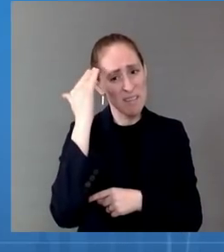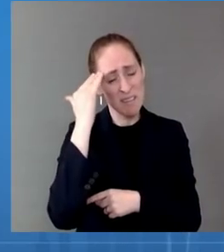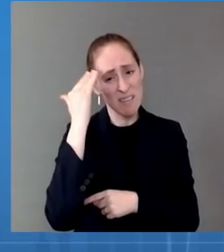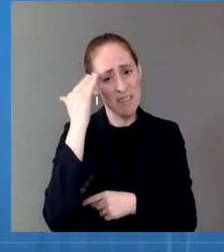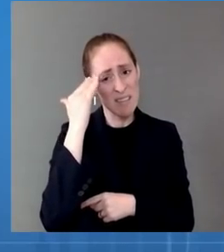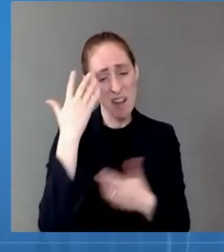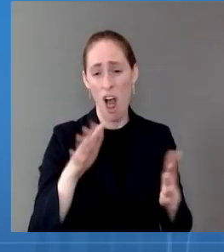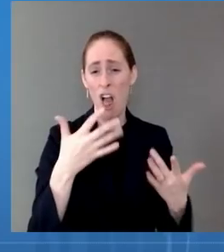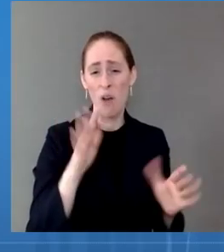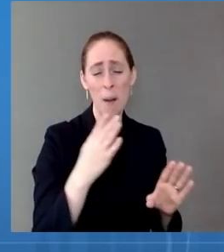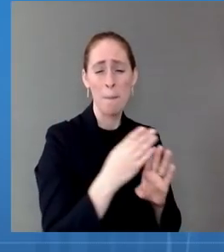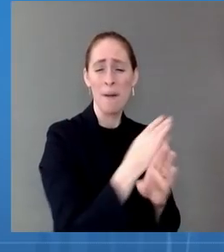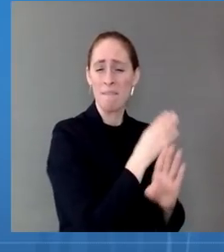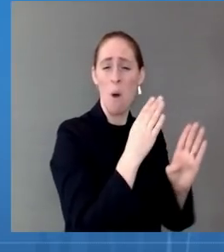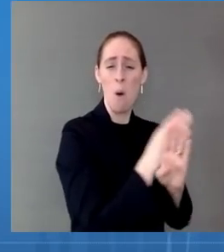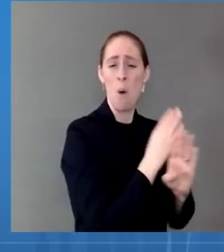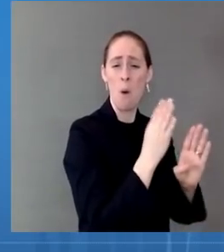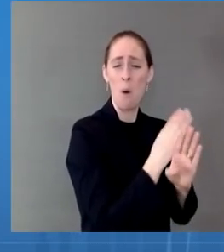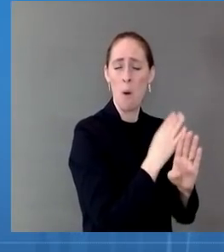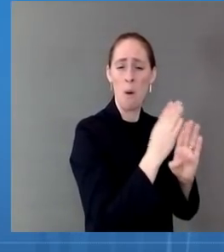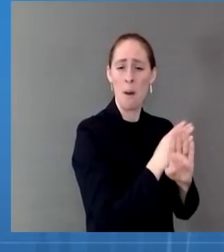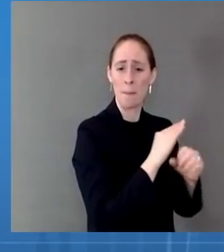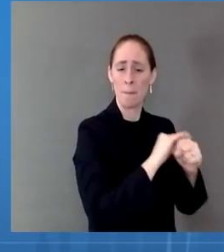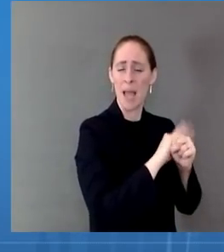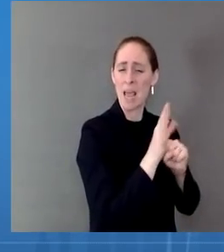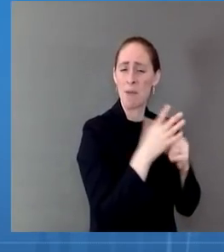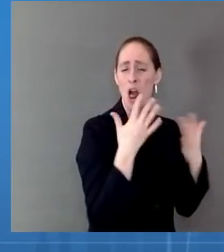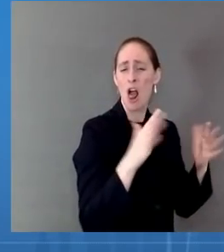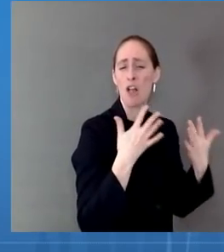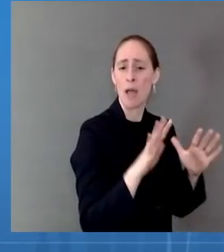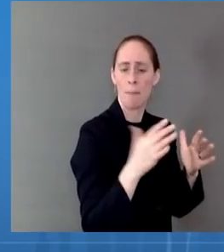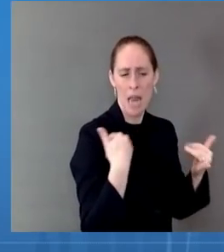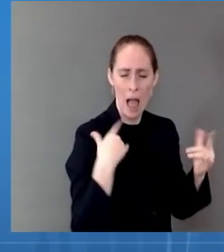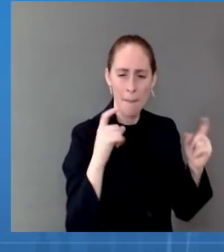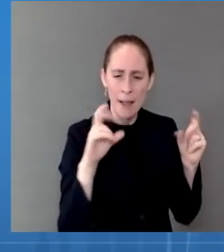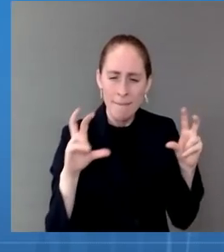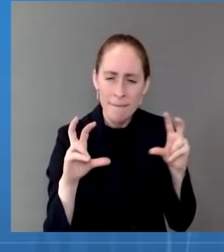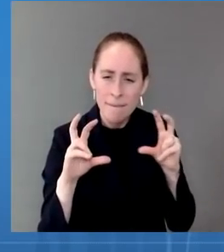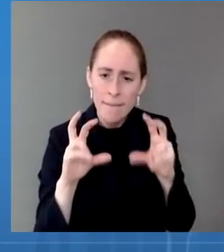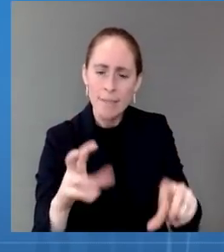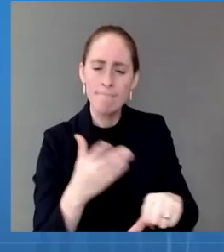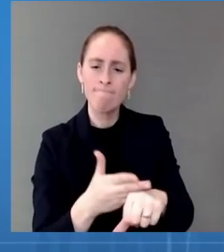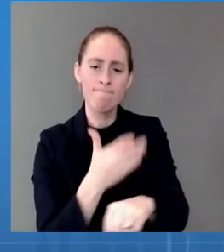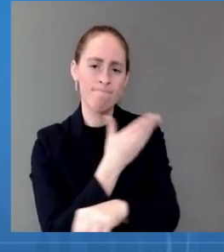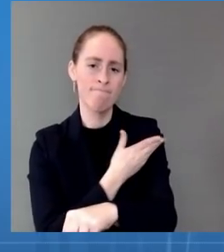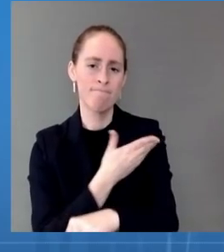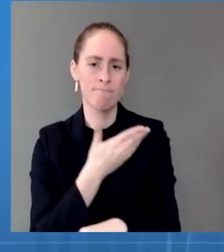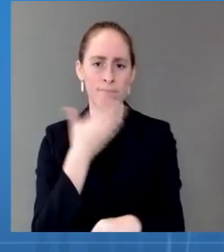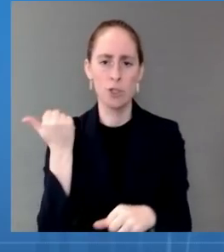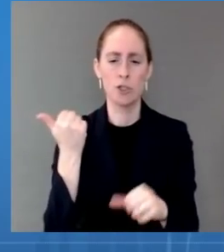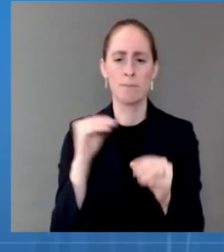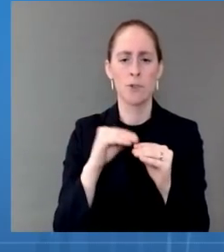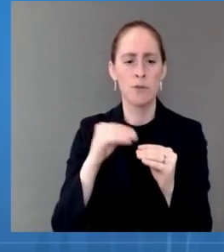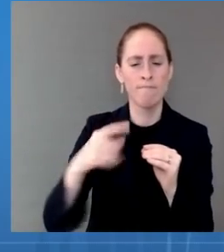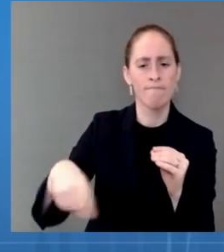and expanding treatment in and expanding the health care by the mental health care workforce. Those are steps that this administration has taken,